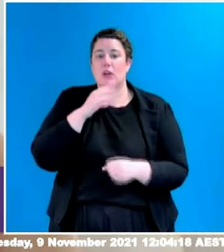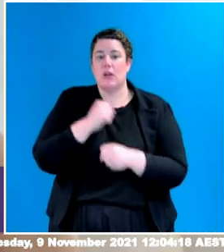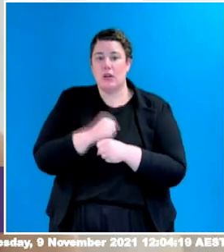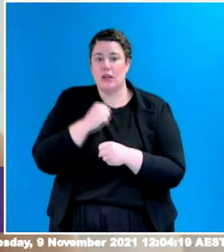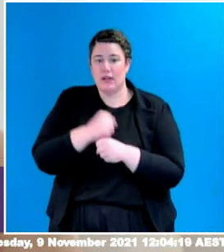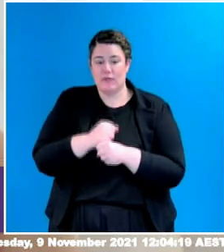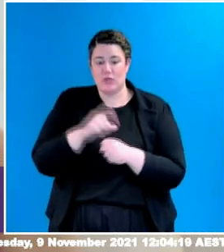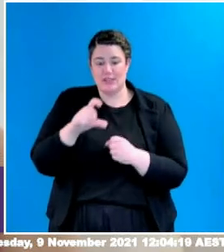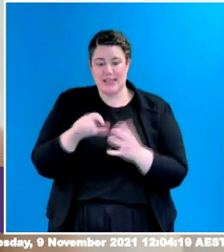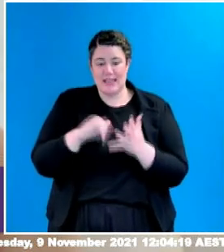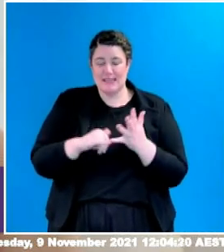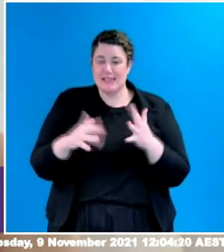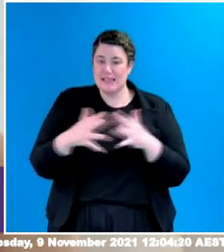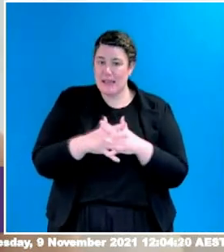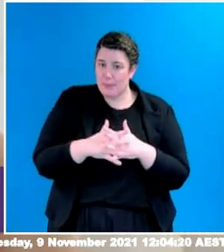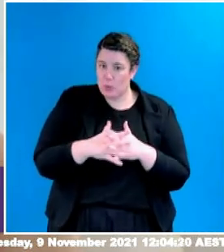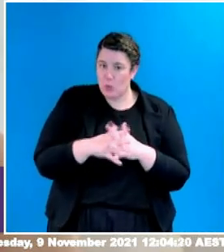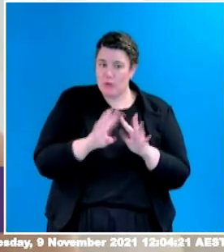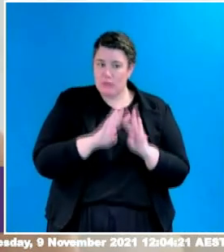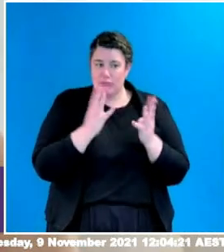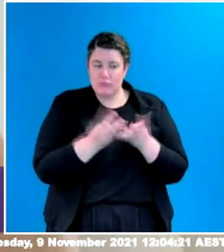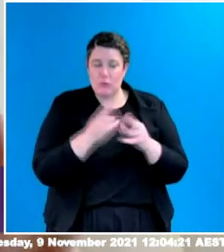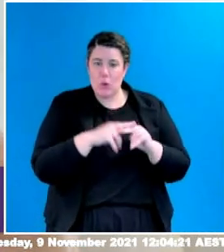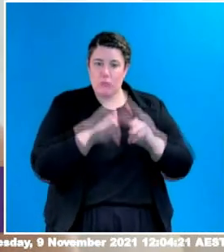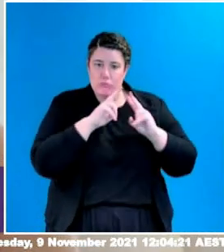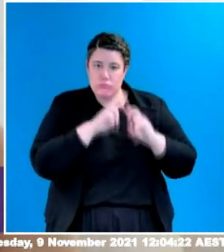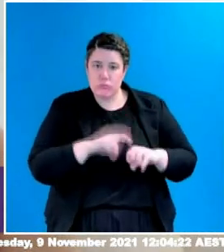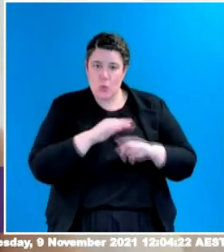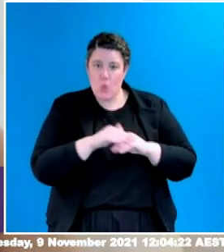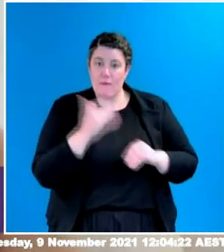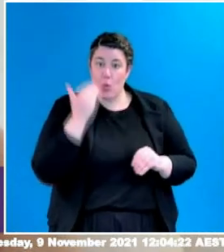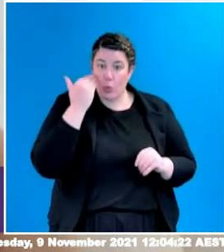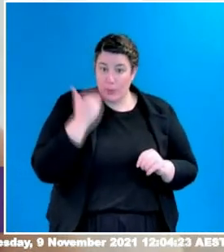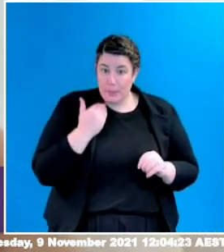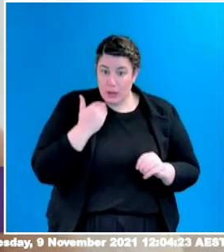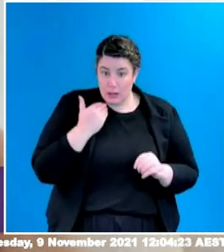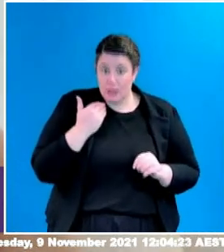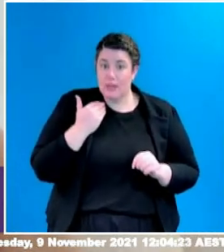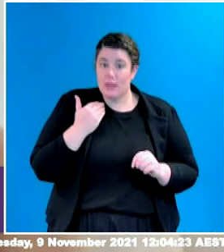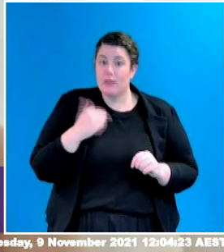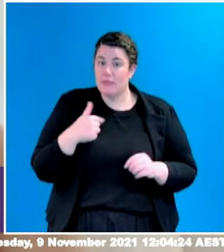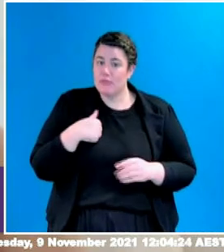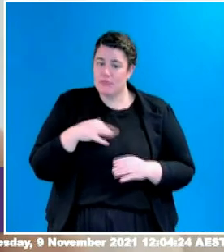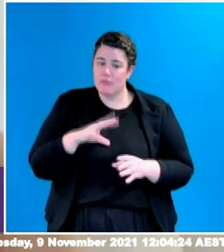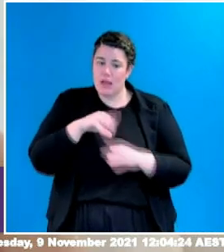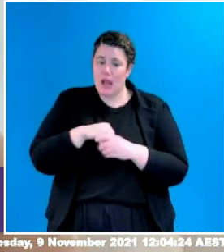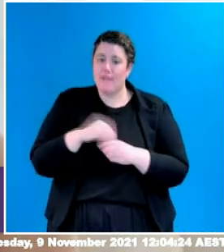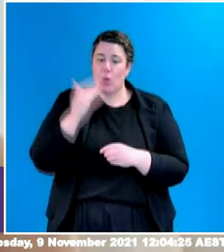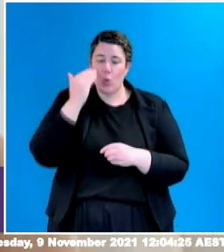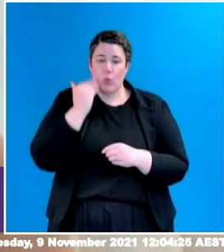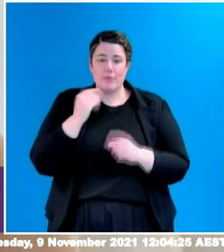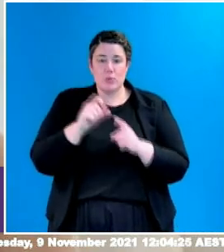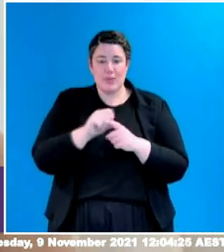CSW, the Commission on the Status of Women. Both of those I did as part of Women With Disabilities Australia, with which